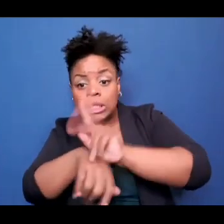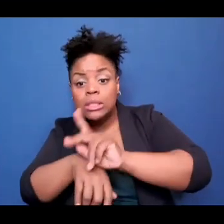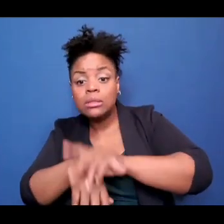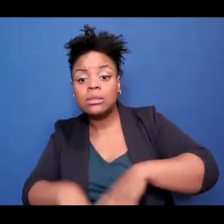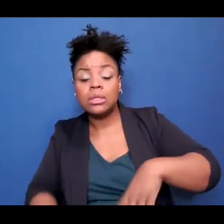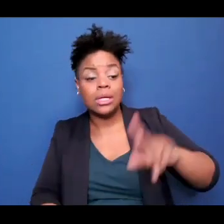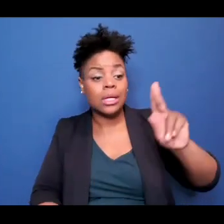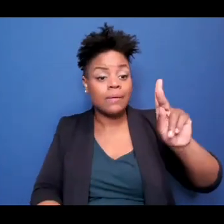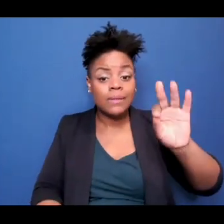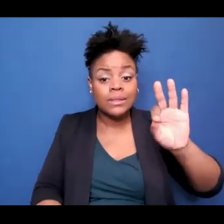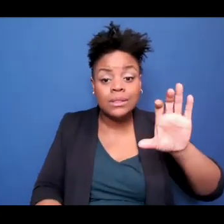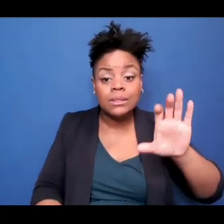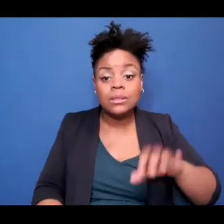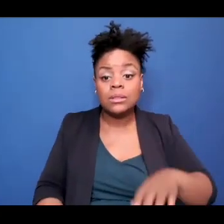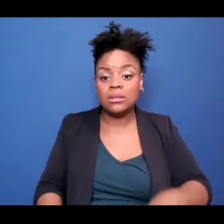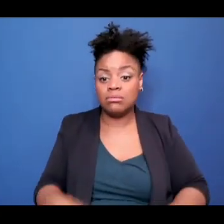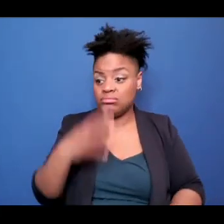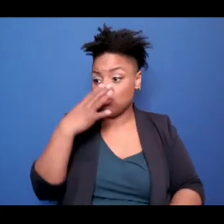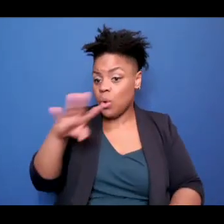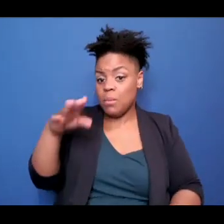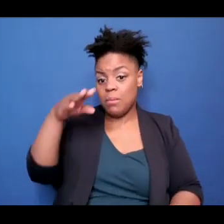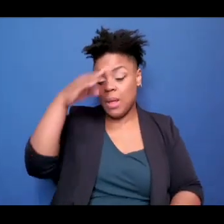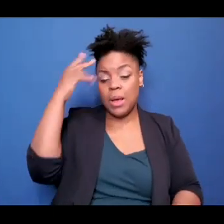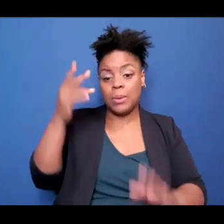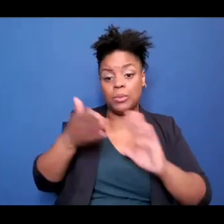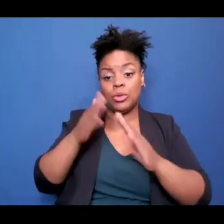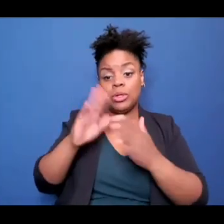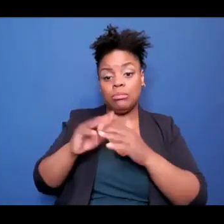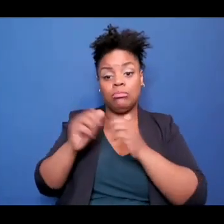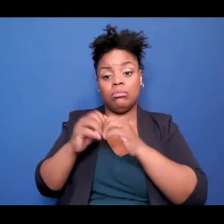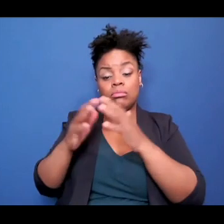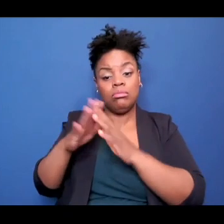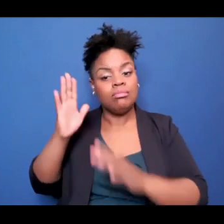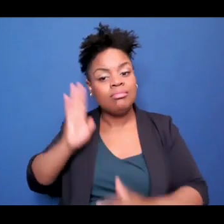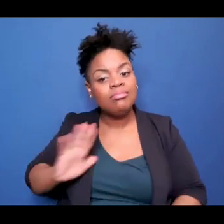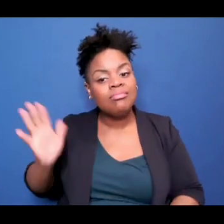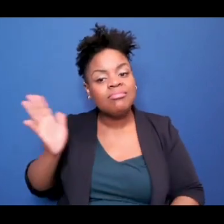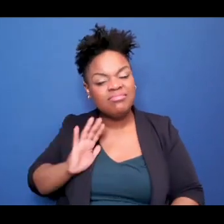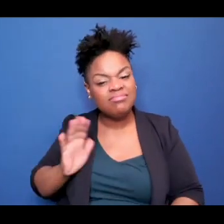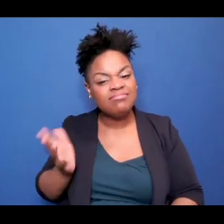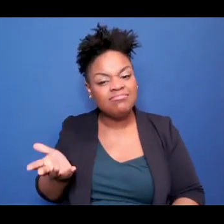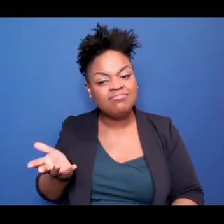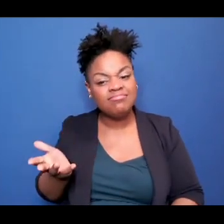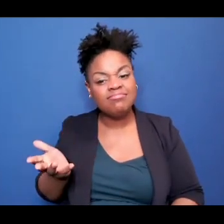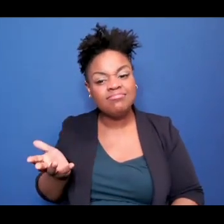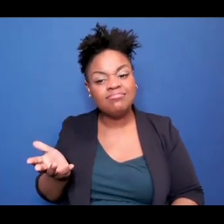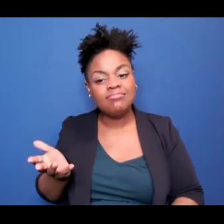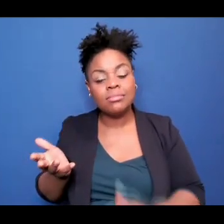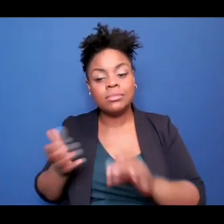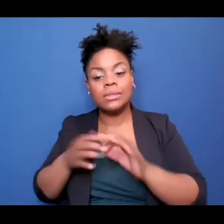BUT AGAIN BURGER KING, KFC AND OTHERS LEFT BLACK COMMUNITIES OFF THE MAP INCITING THEIR -- IN SITING THEIR RESTAURANTS AND